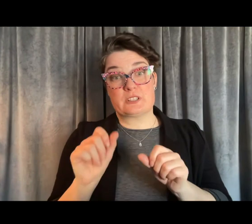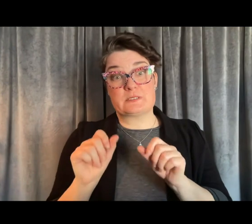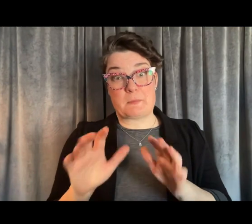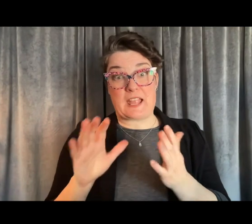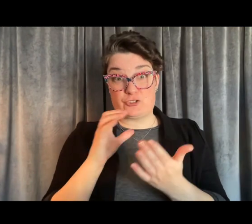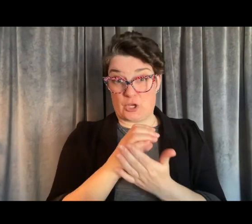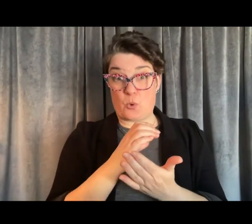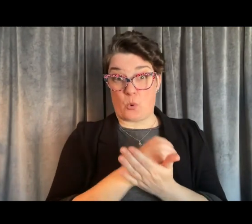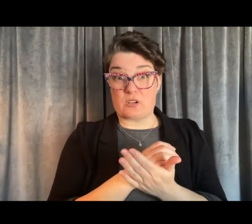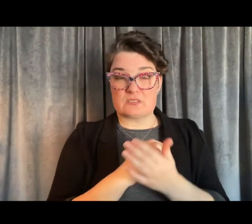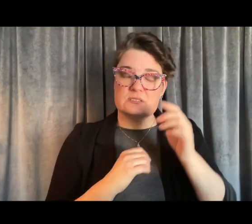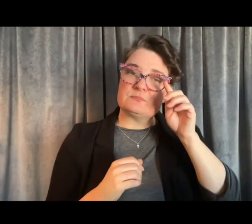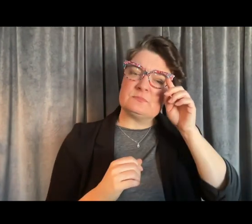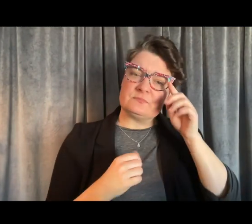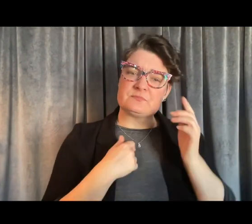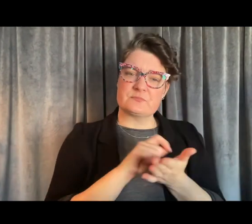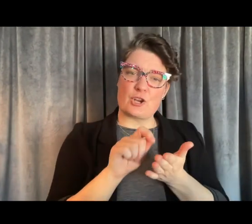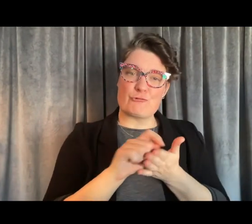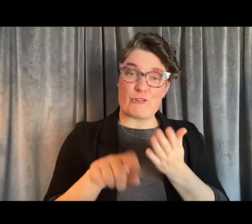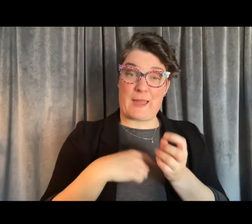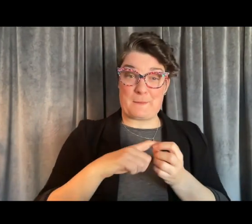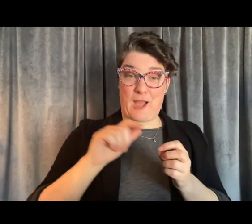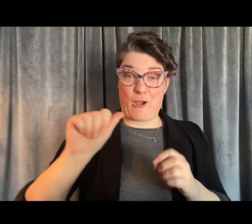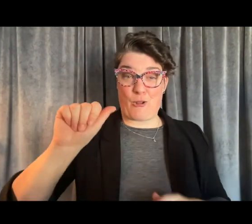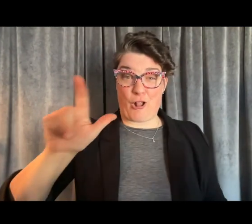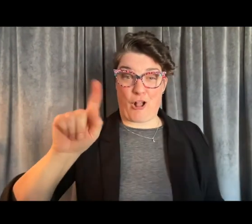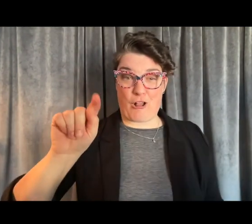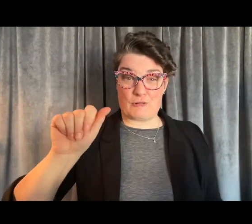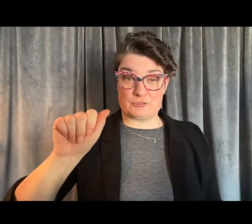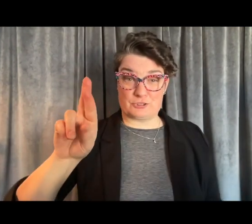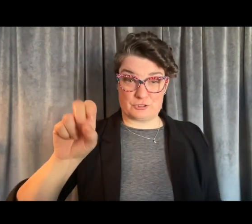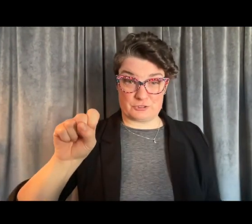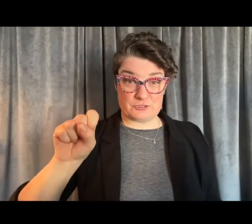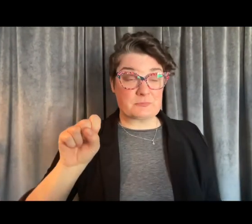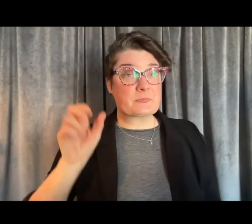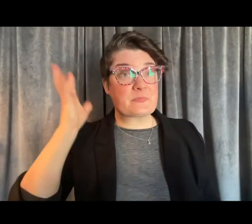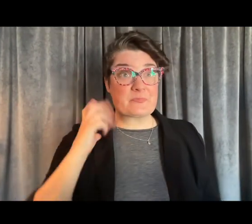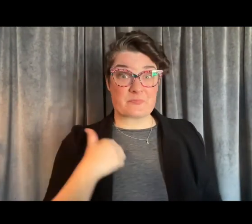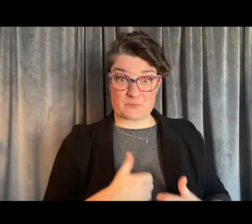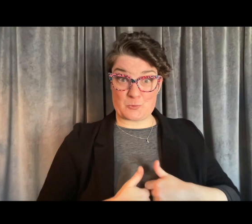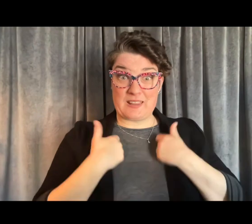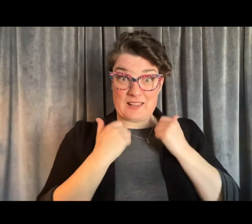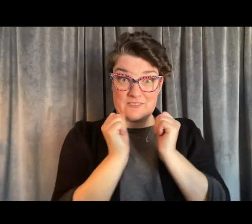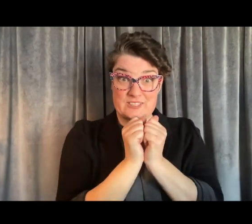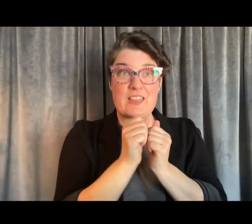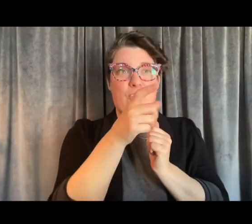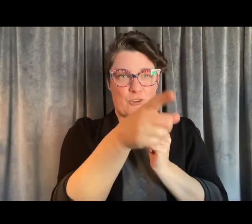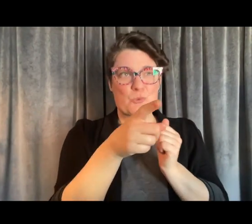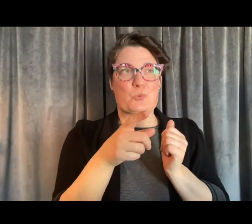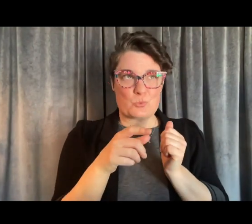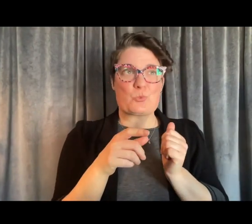and I was writing about altars and when we lived together, you introduced the